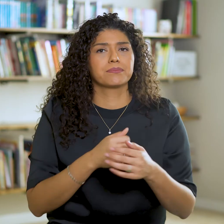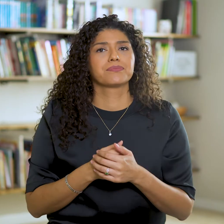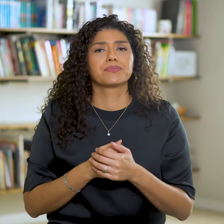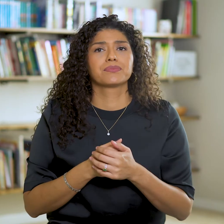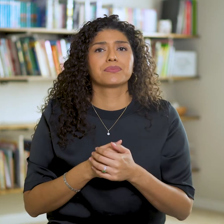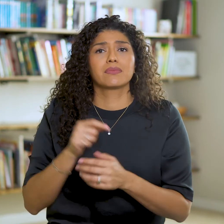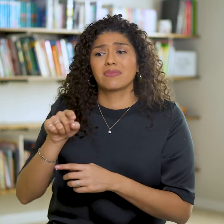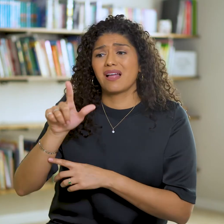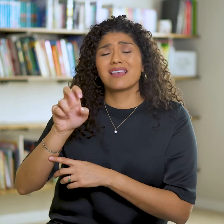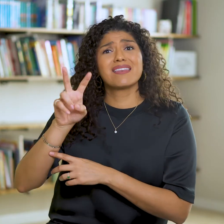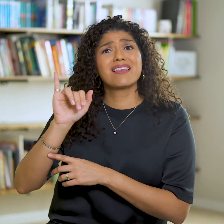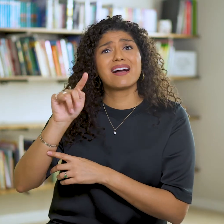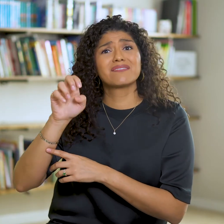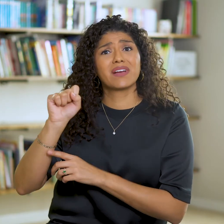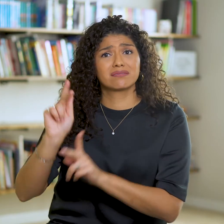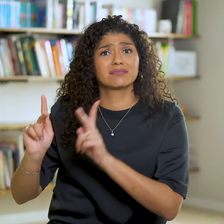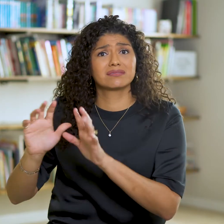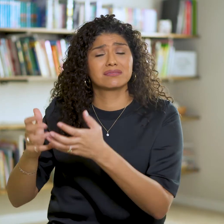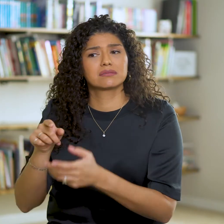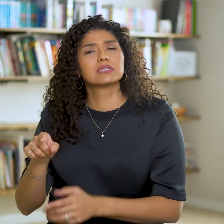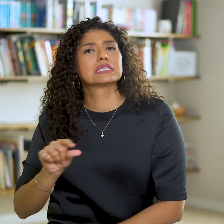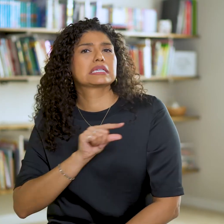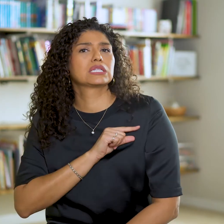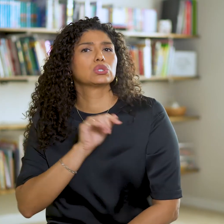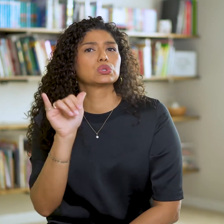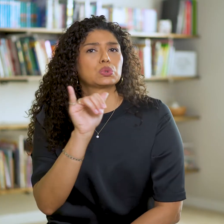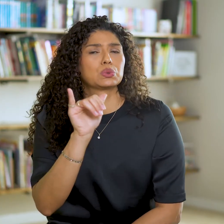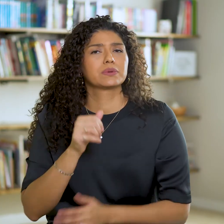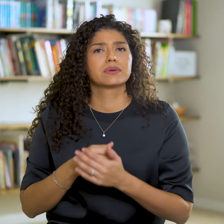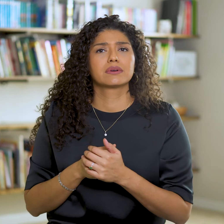and includes the Levites in that guilt.